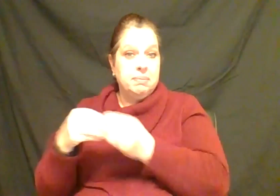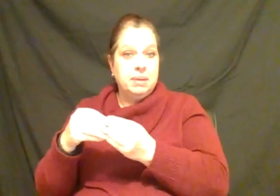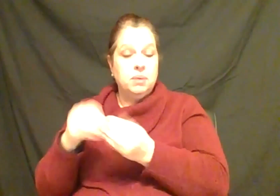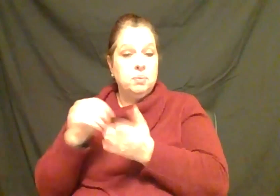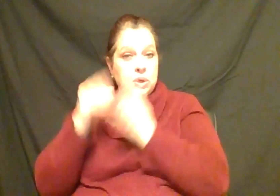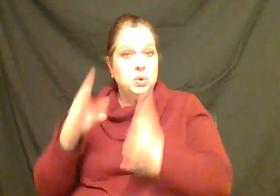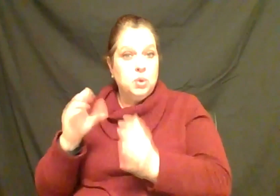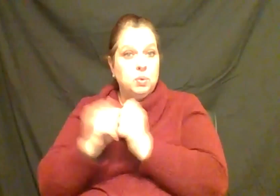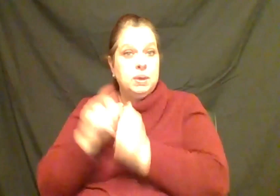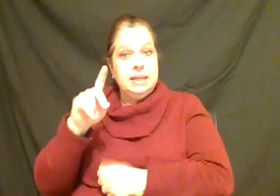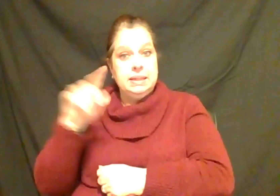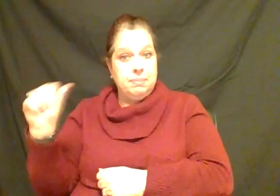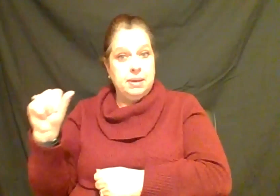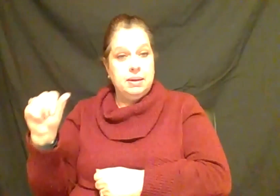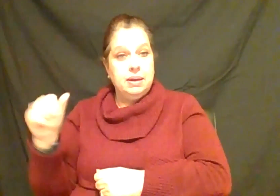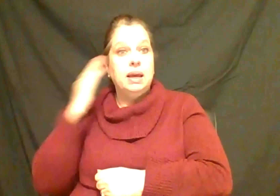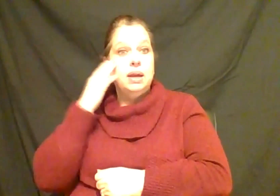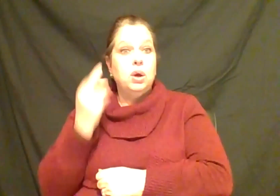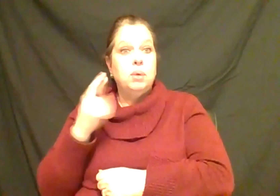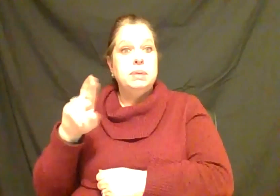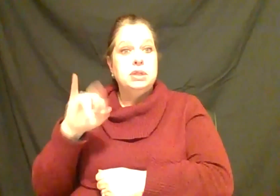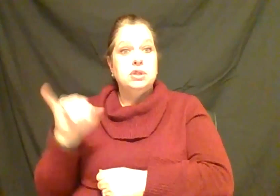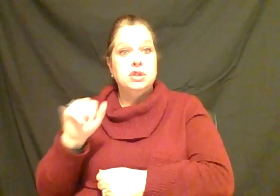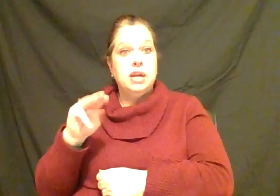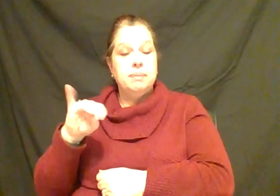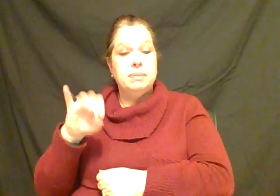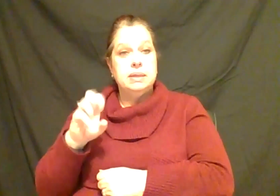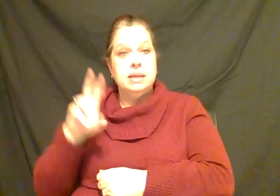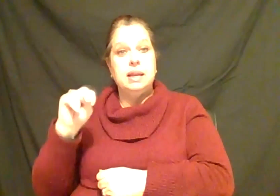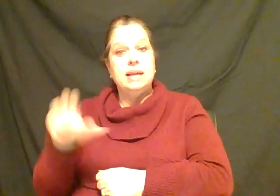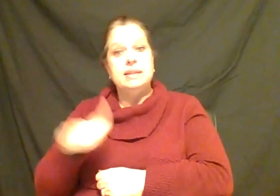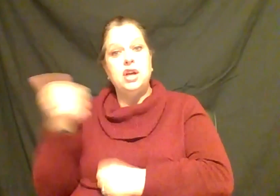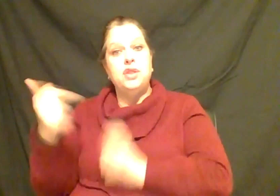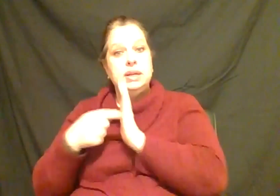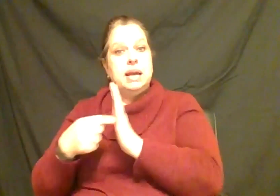mr jameson has other specific examples and i'll i'll try to be brief here and give you